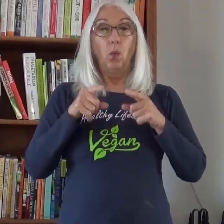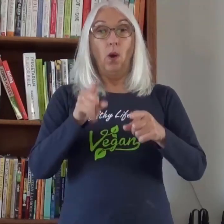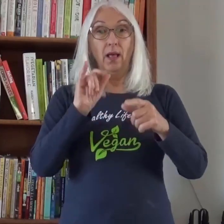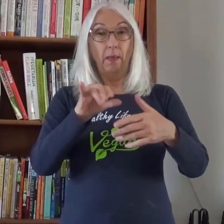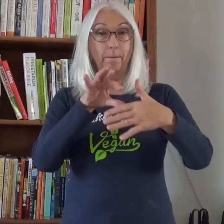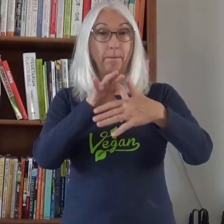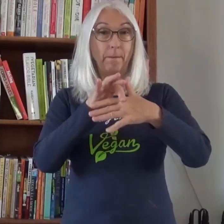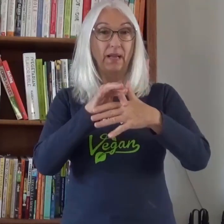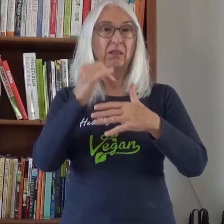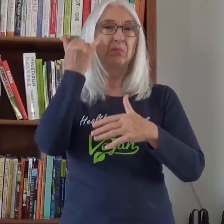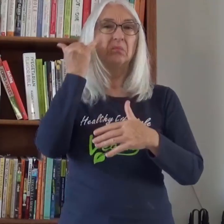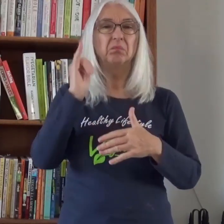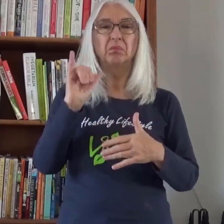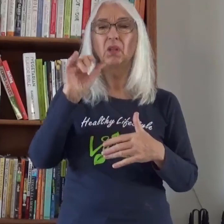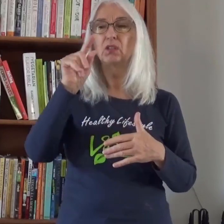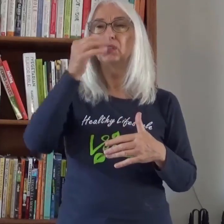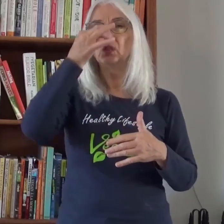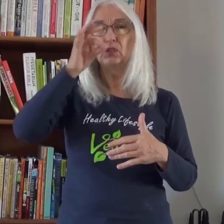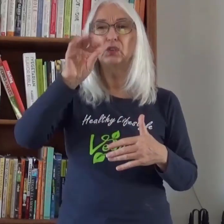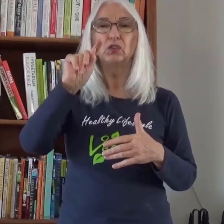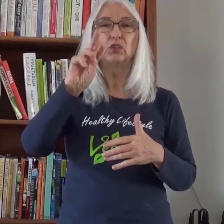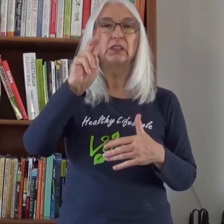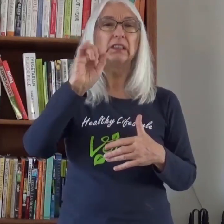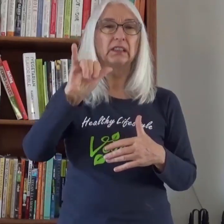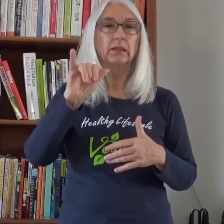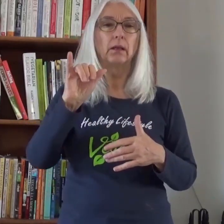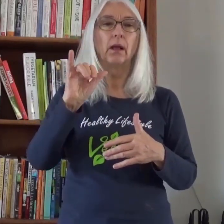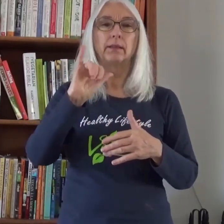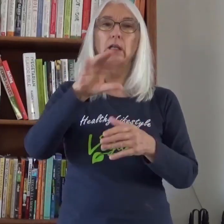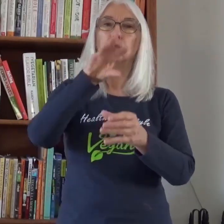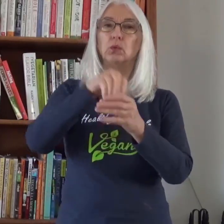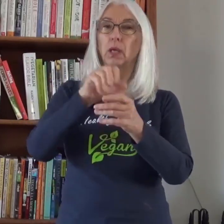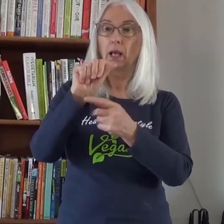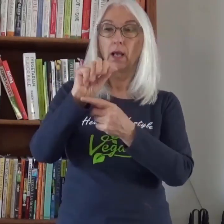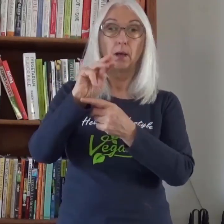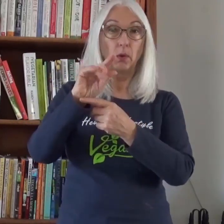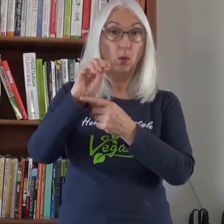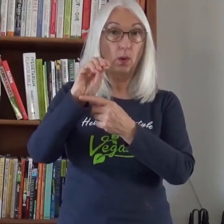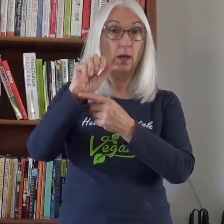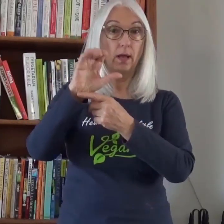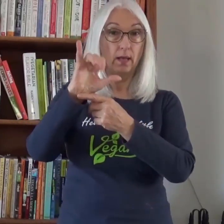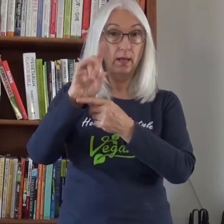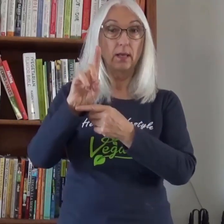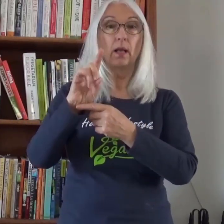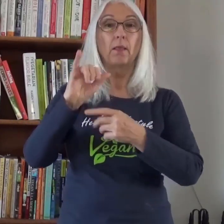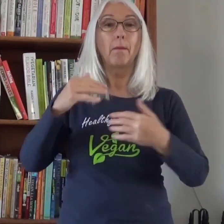While meats such as turkey also contain the amino acid,